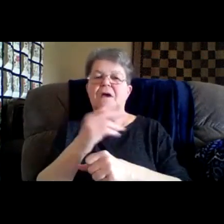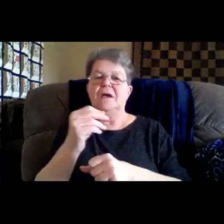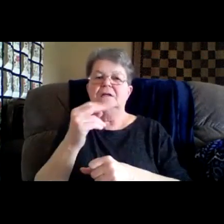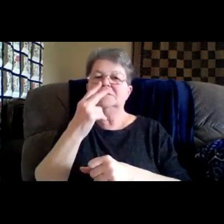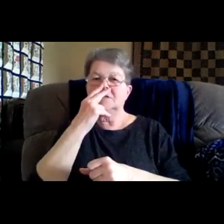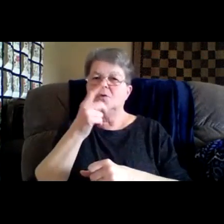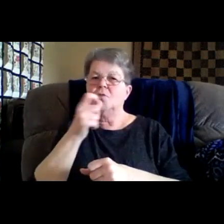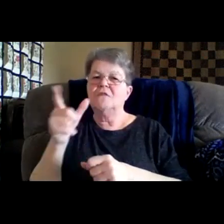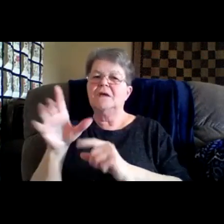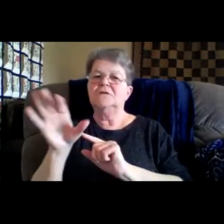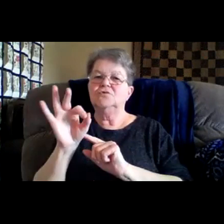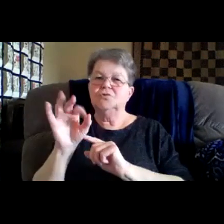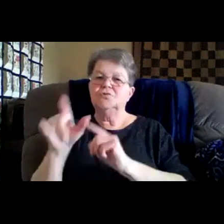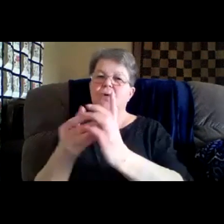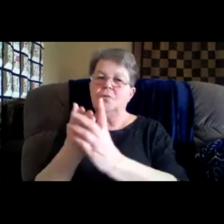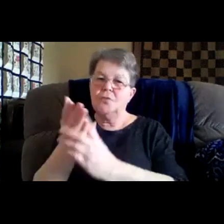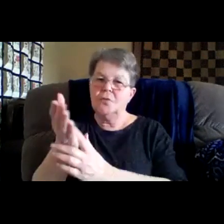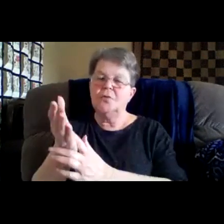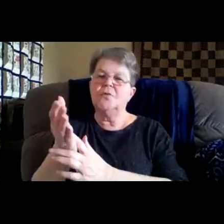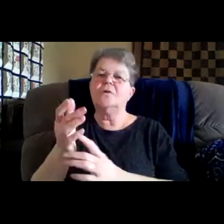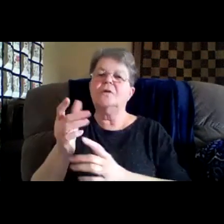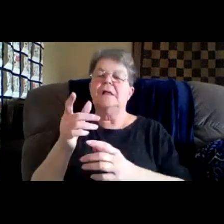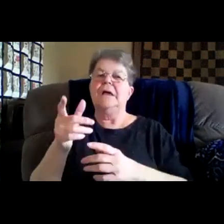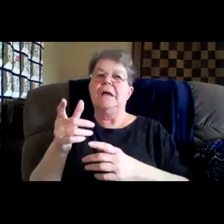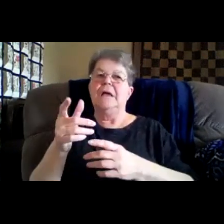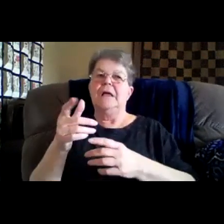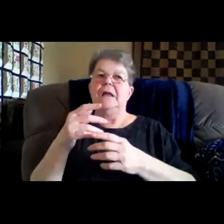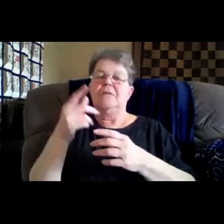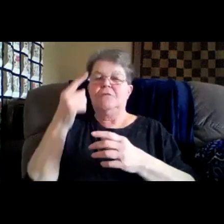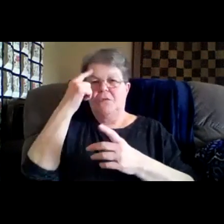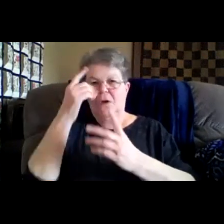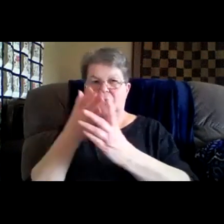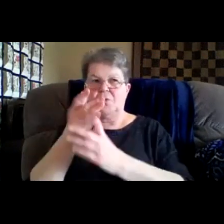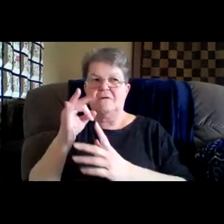They thought through if I have a trouble with relationships or if I have trouble with my health